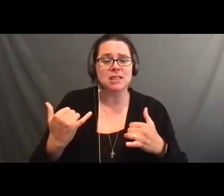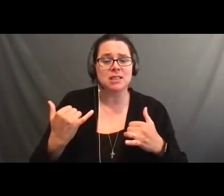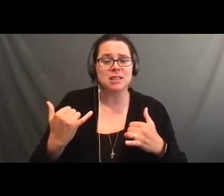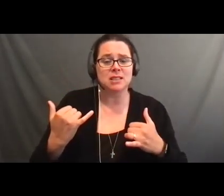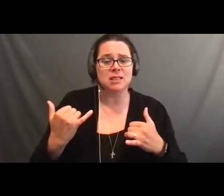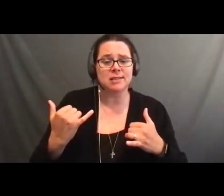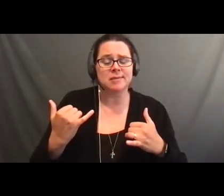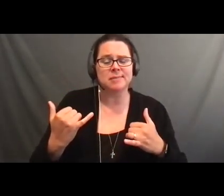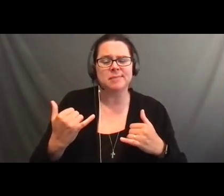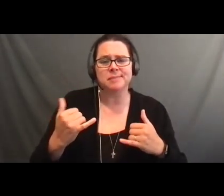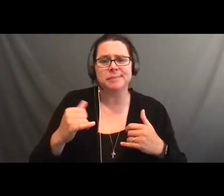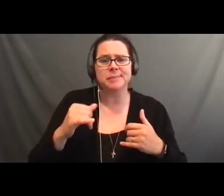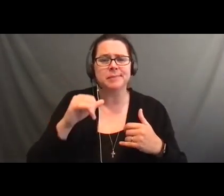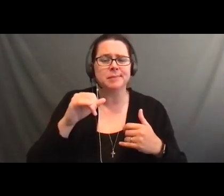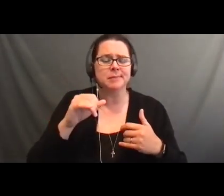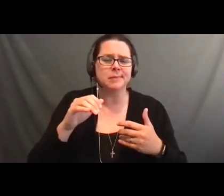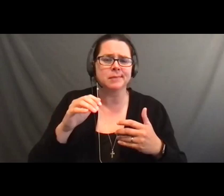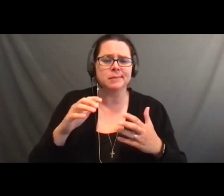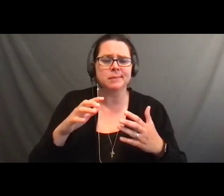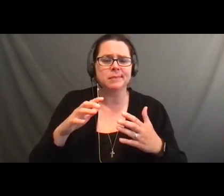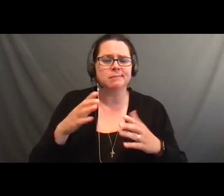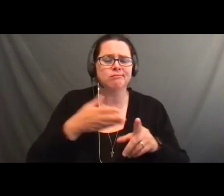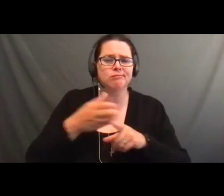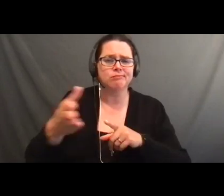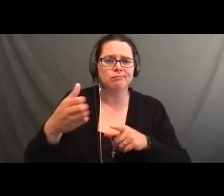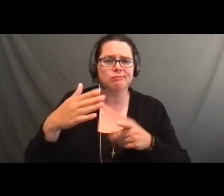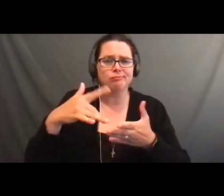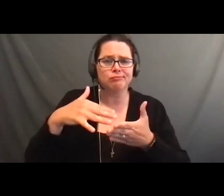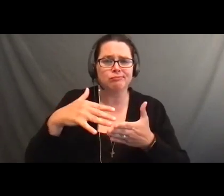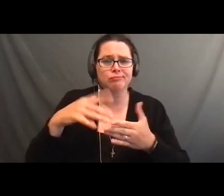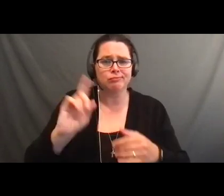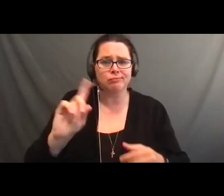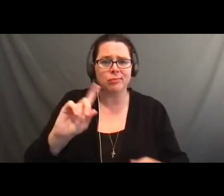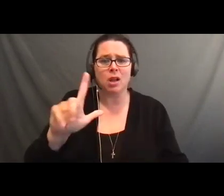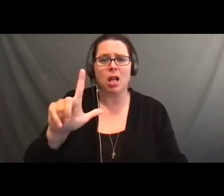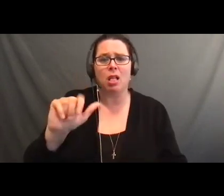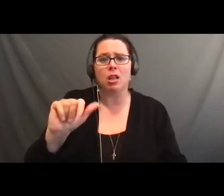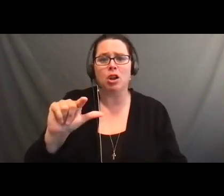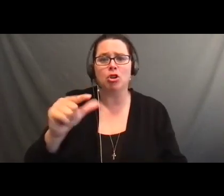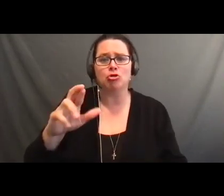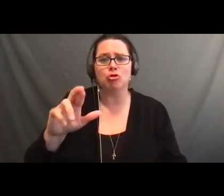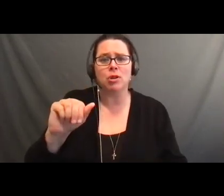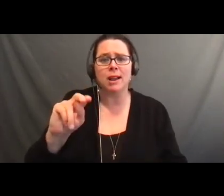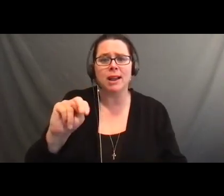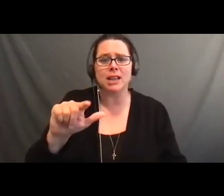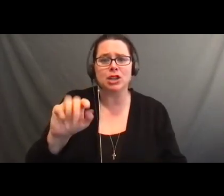at the Transition Center in LaGrange. >>Zack’s mom: Where do you live?